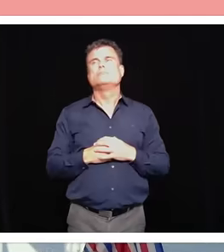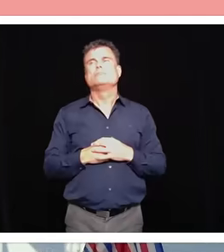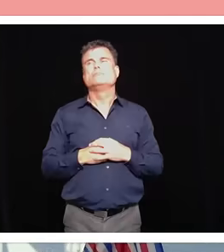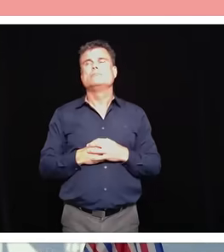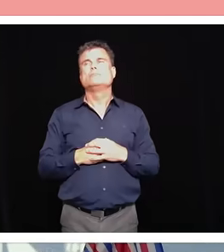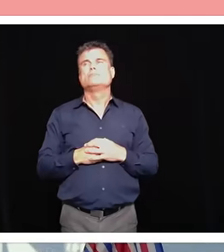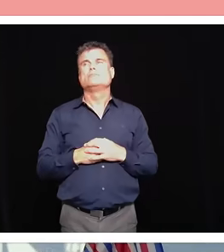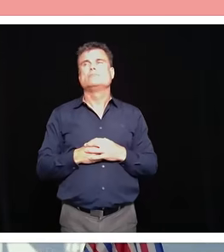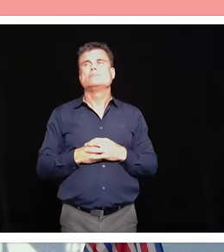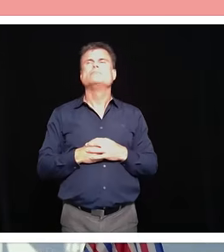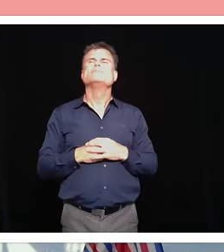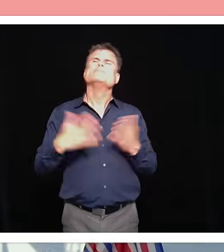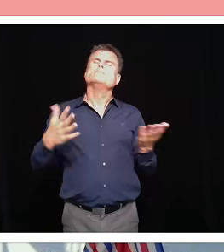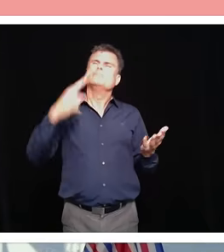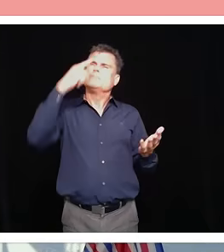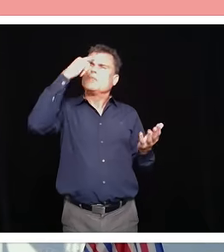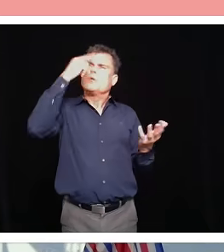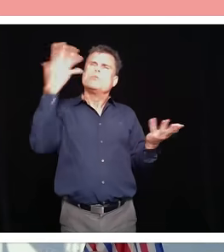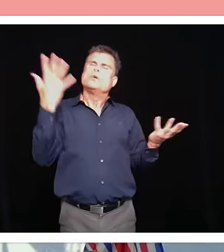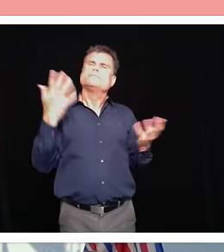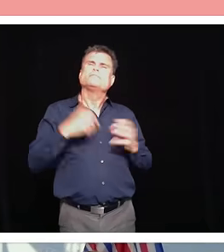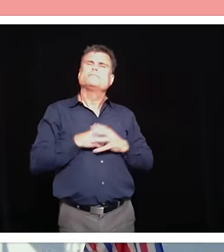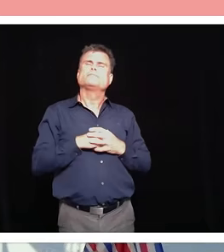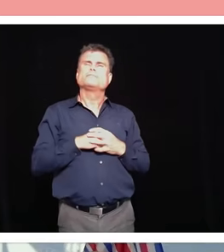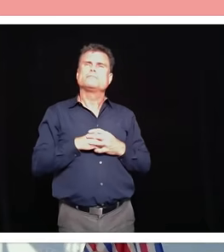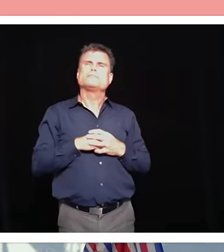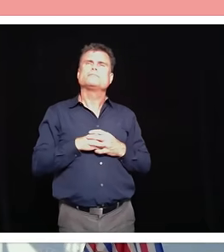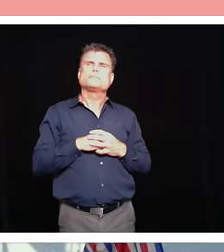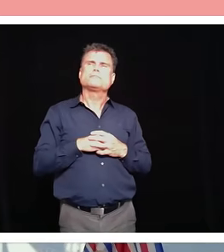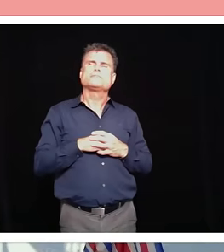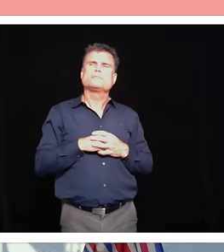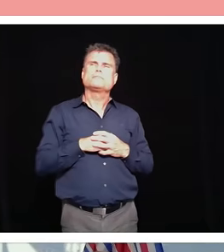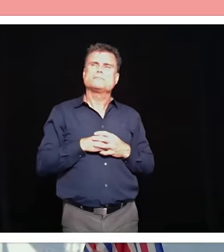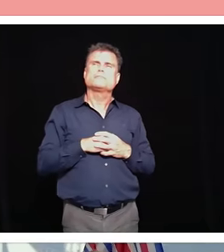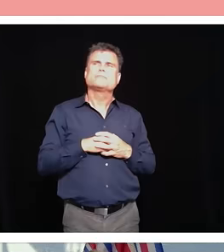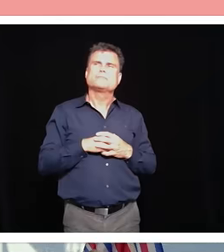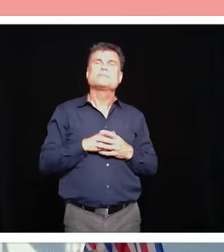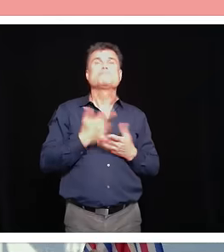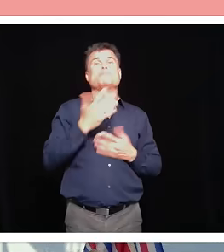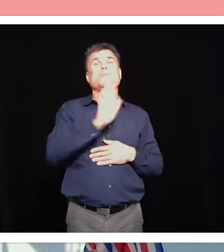The pretest probability right now. If you have any symptoms that you may have COVID